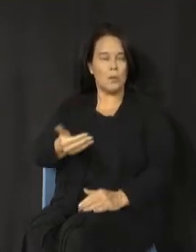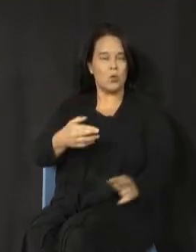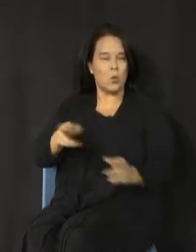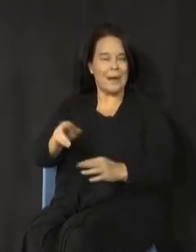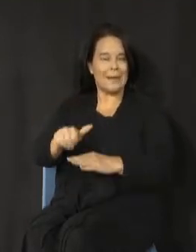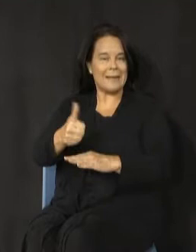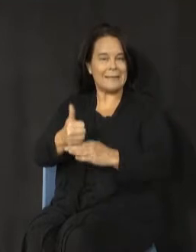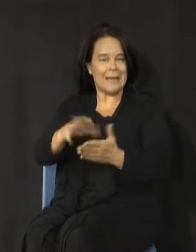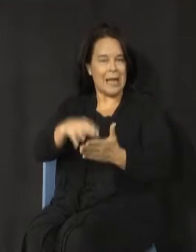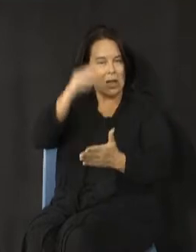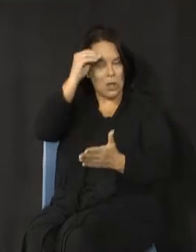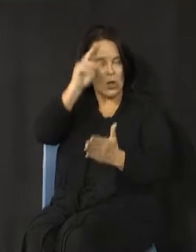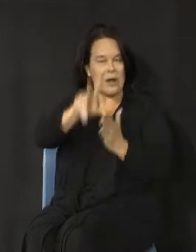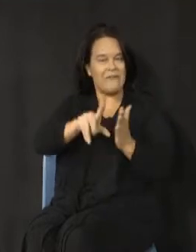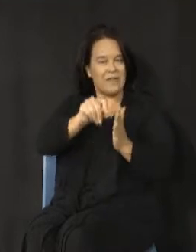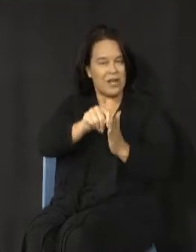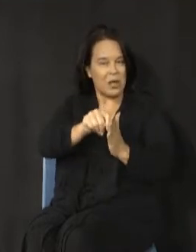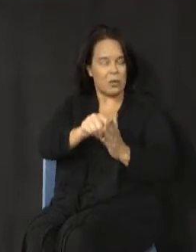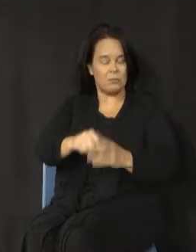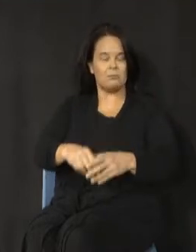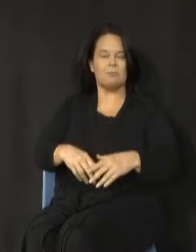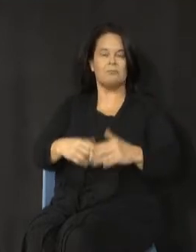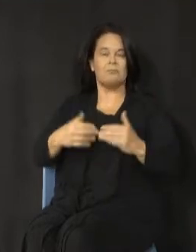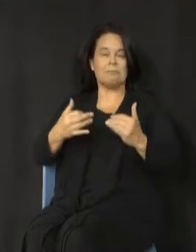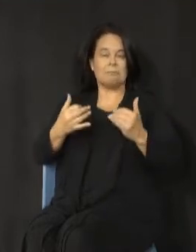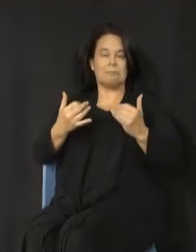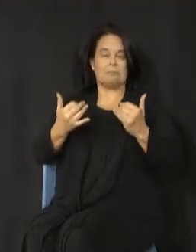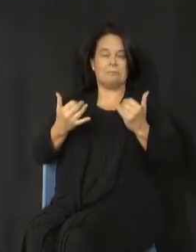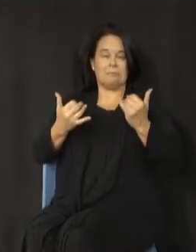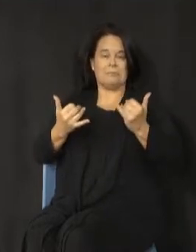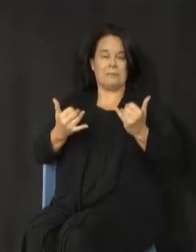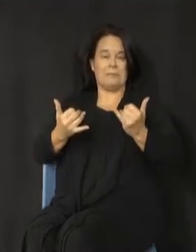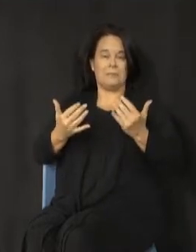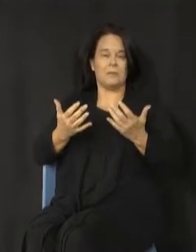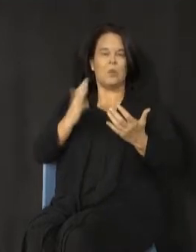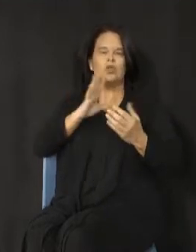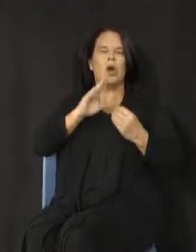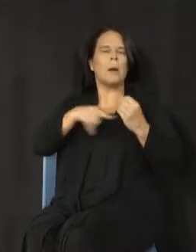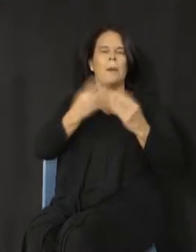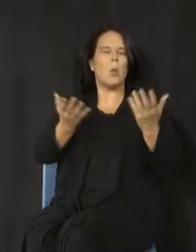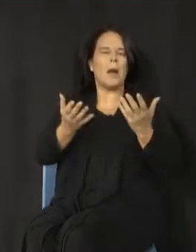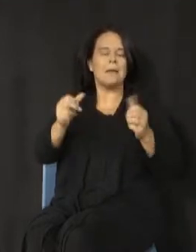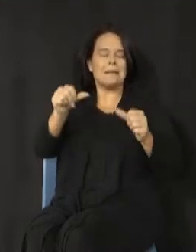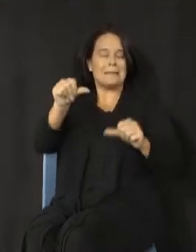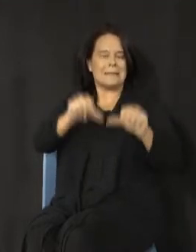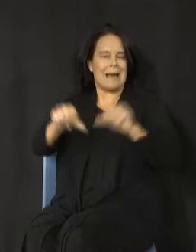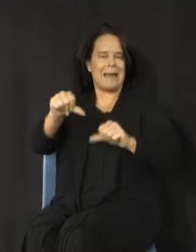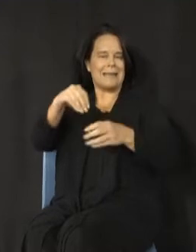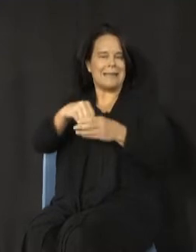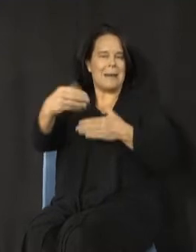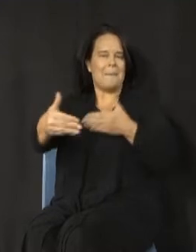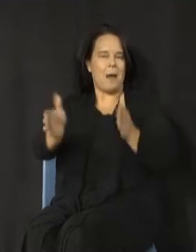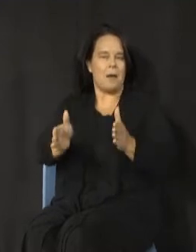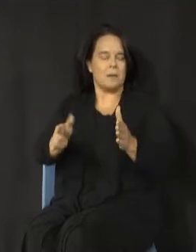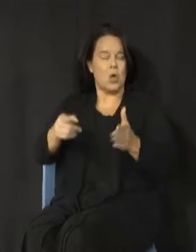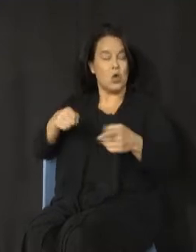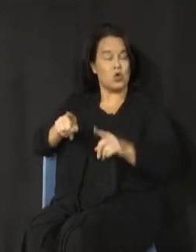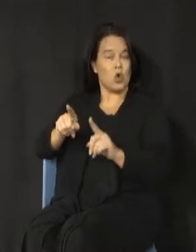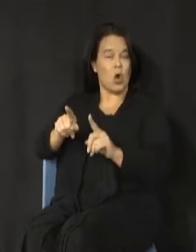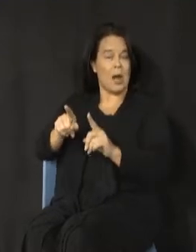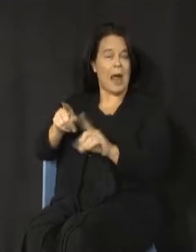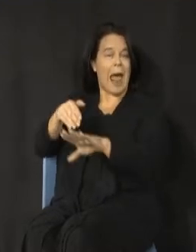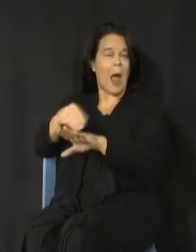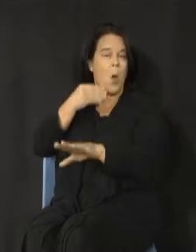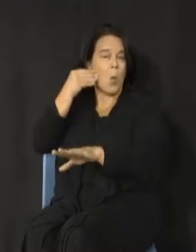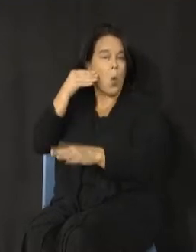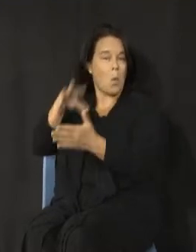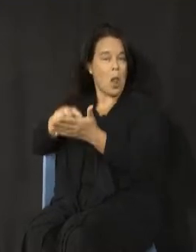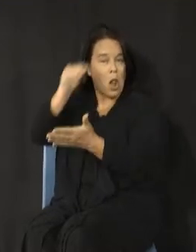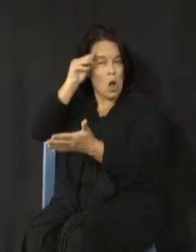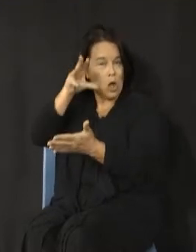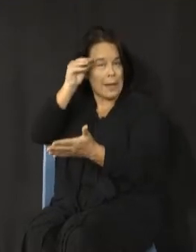During this remote learning period your child will receive numerous supplies.